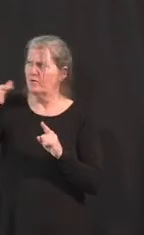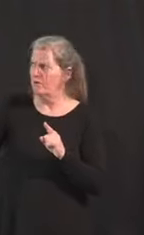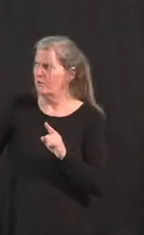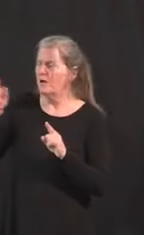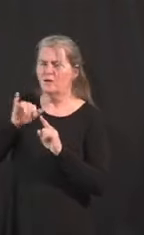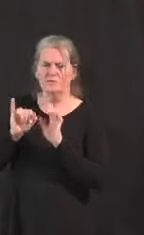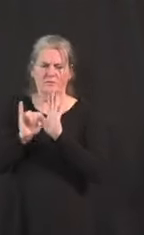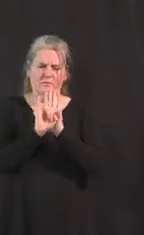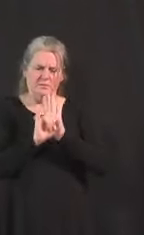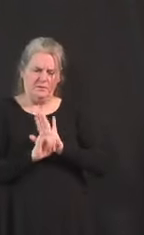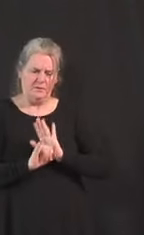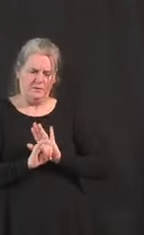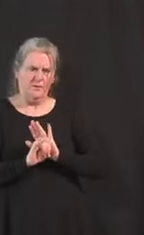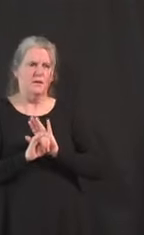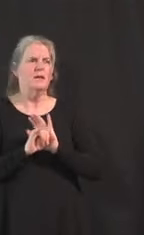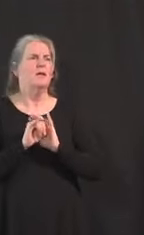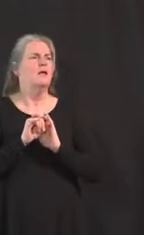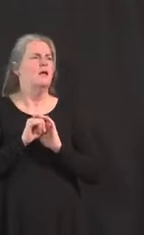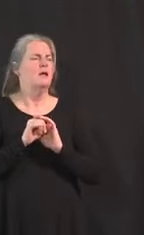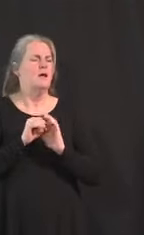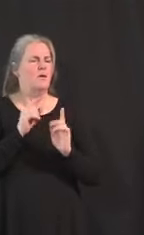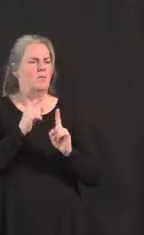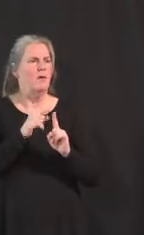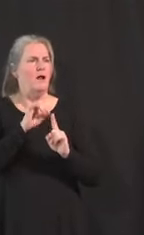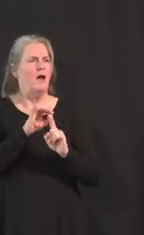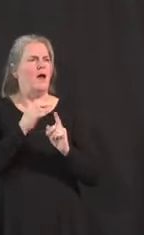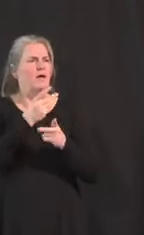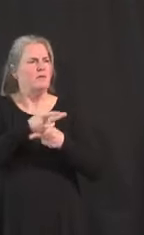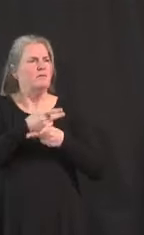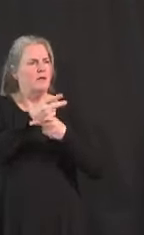POINT OF CARE DIAGNOSTIC, WHICH AGAIN THOSE ARE CONVERSATIONS